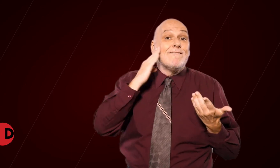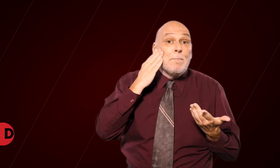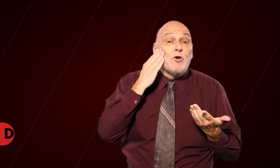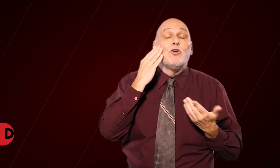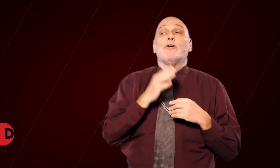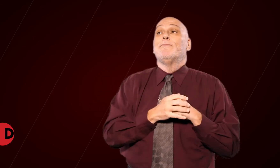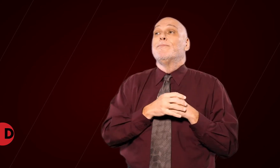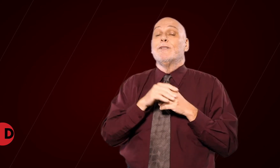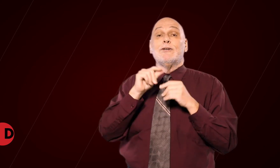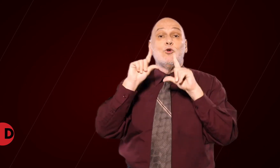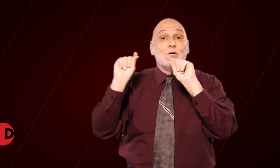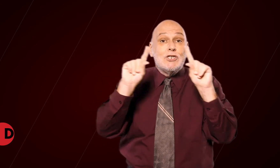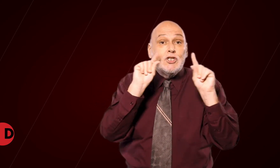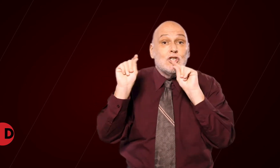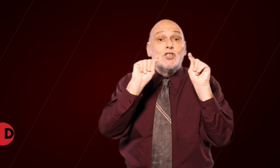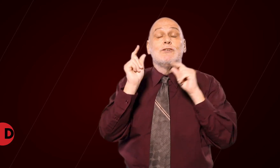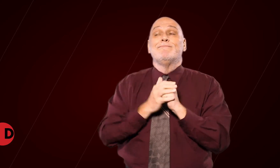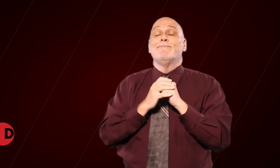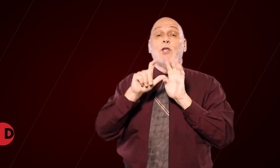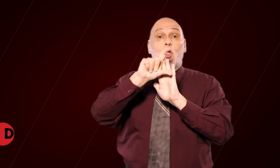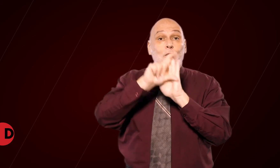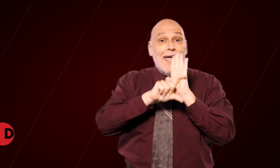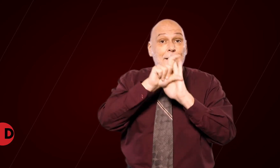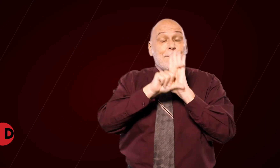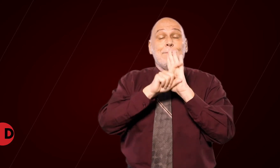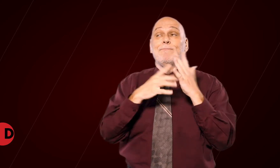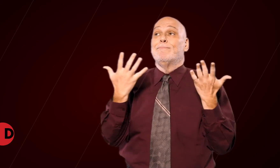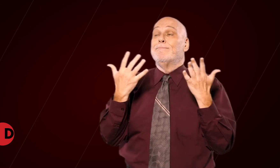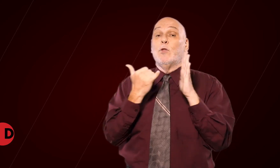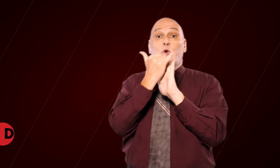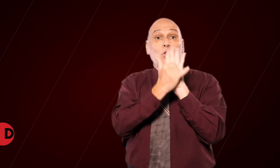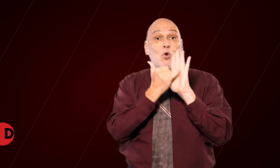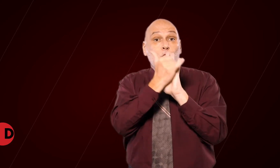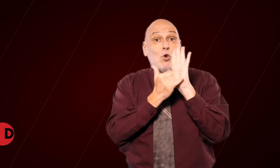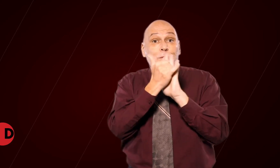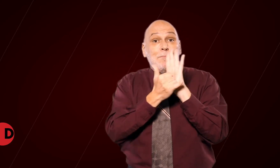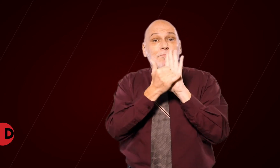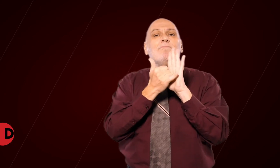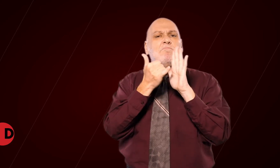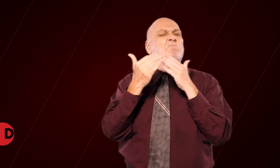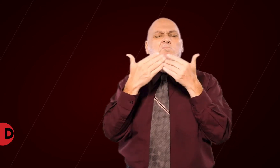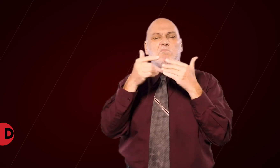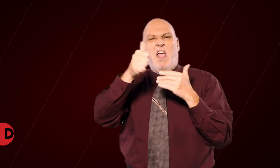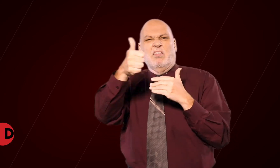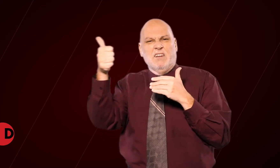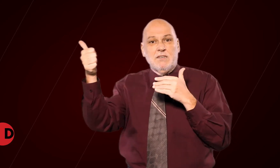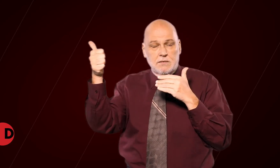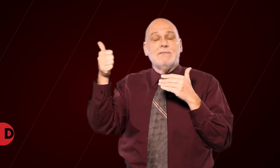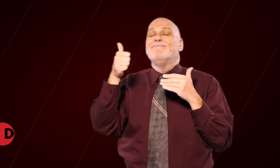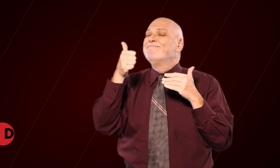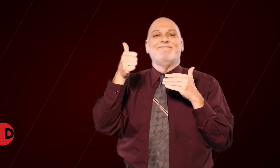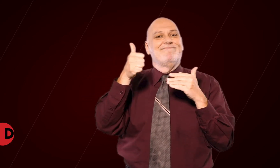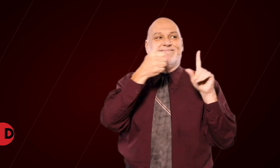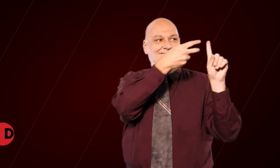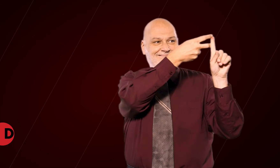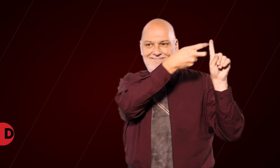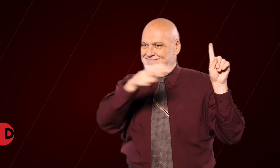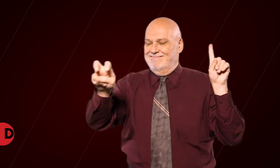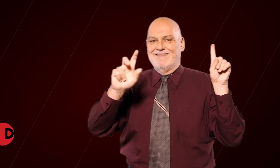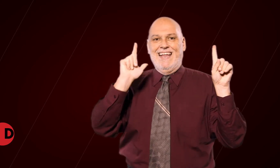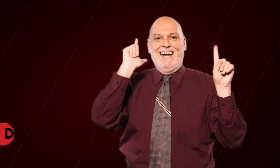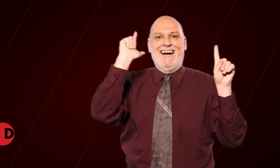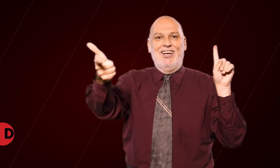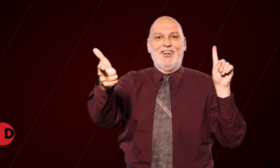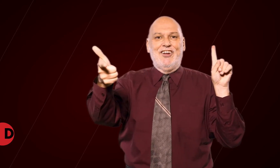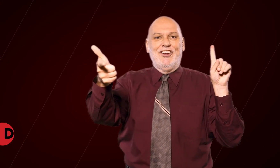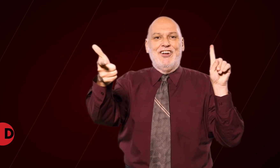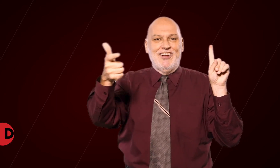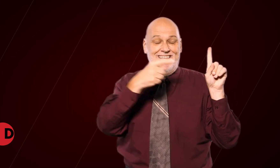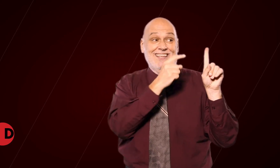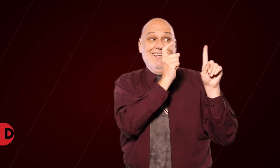Everyone has different preferences - some prefer Facebook,